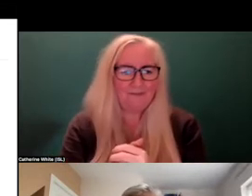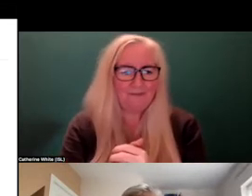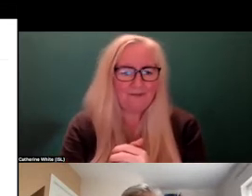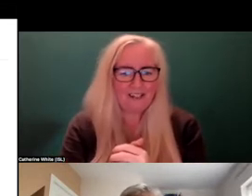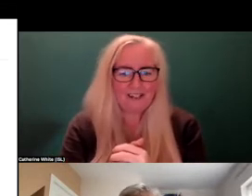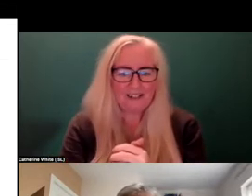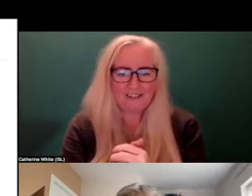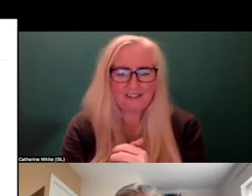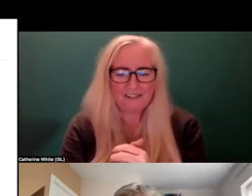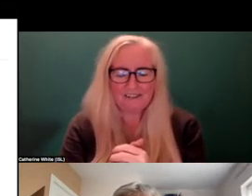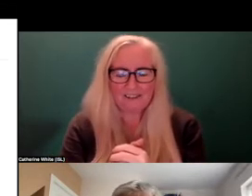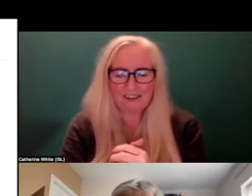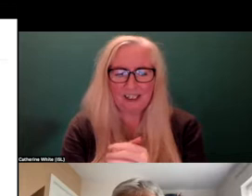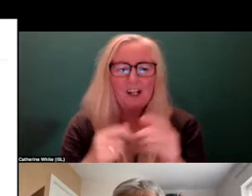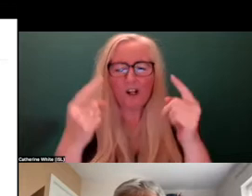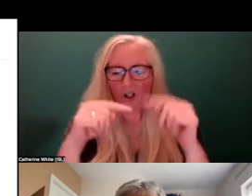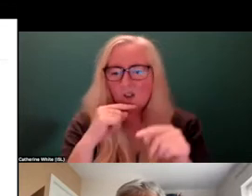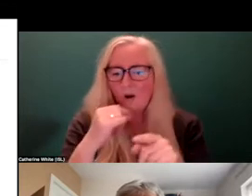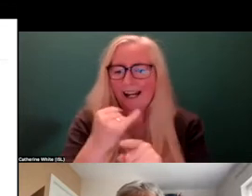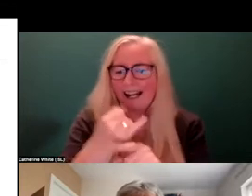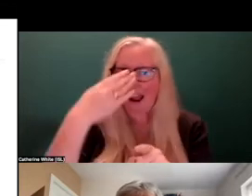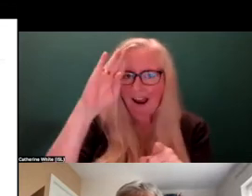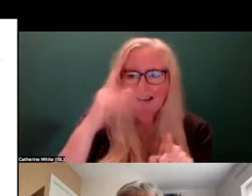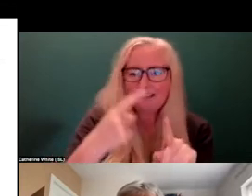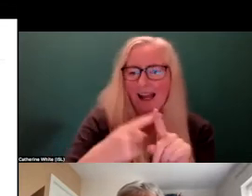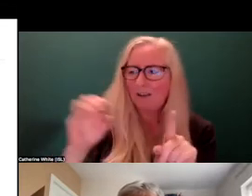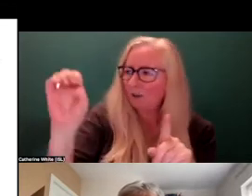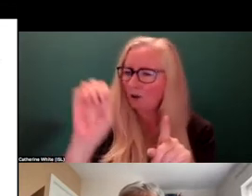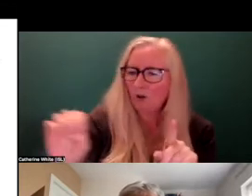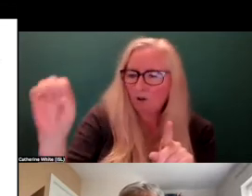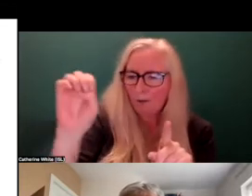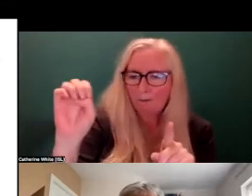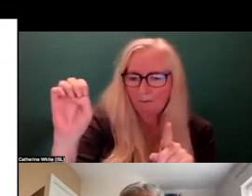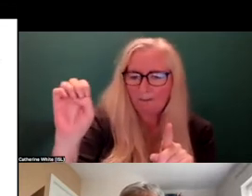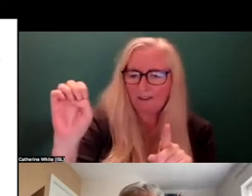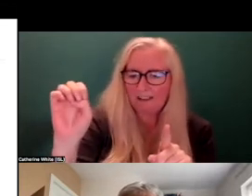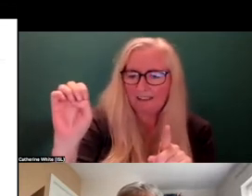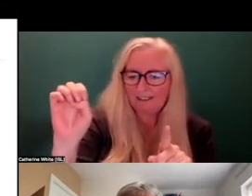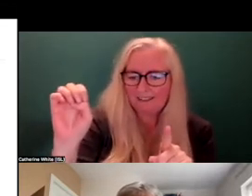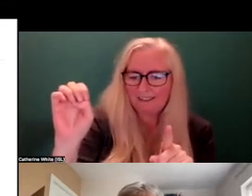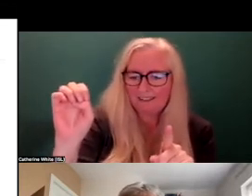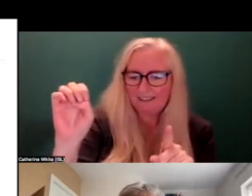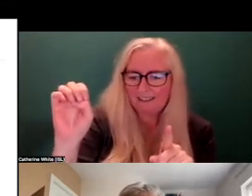But here, I suppose in Ireland, and right across Europe, and I suppose in